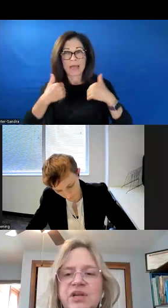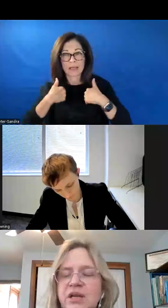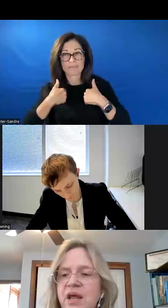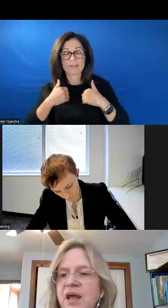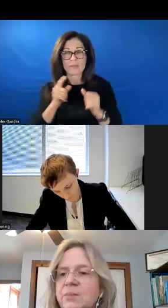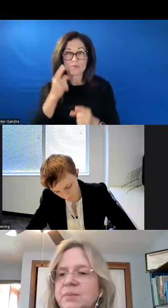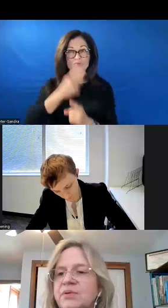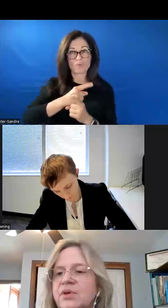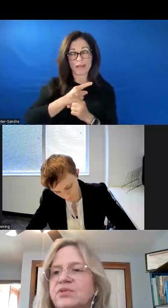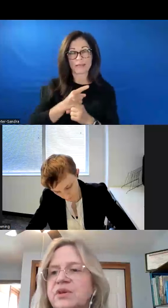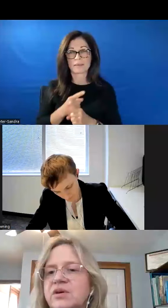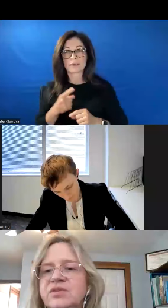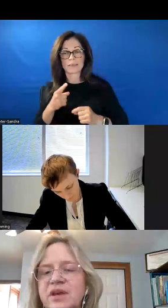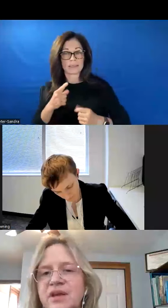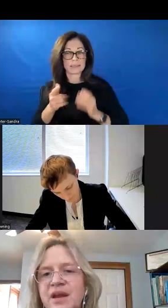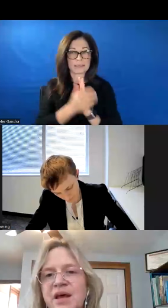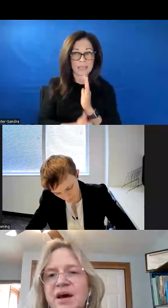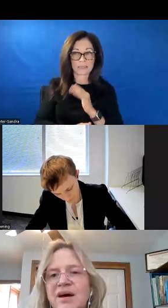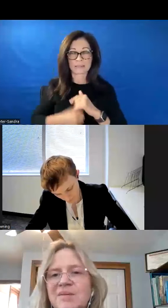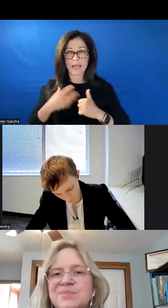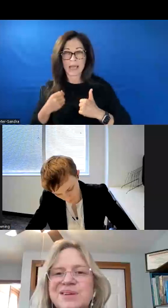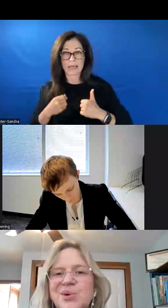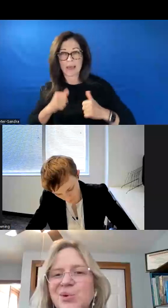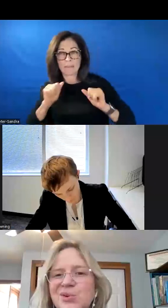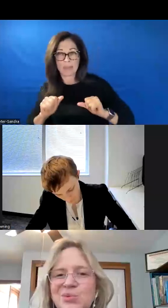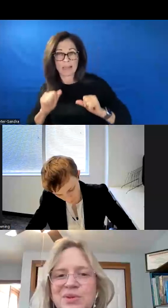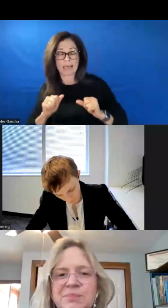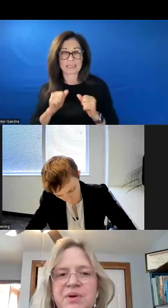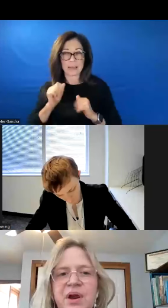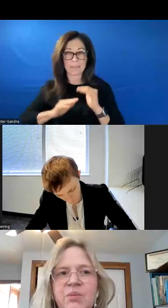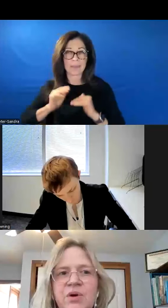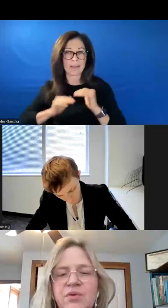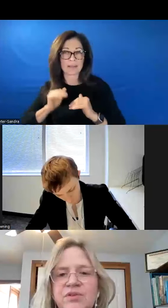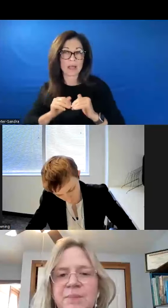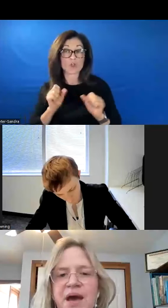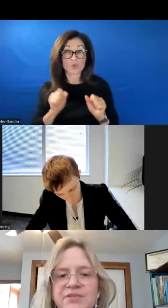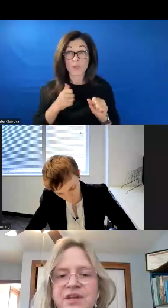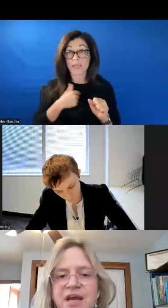AND BUILD THOSE SKILLS IN ORDER TO BUILD THE WORK FORCE CAPACITY.